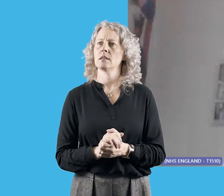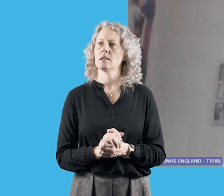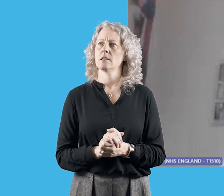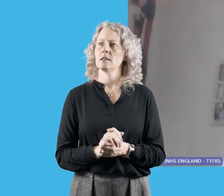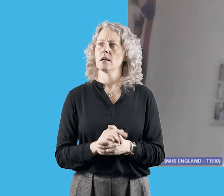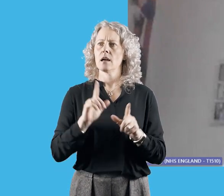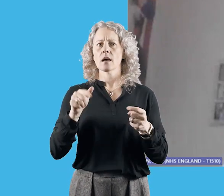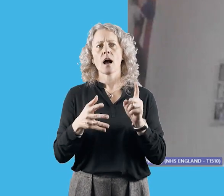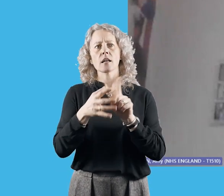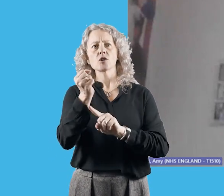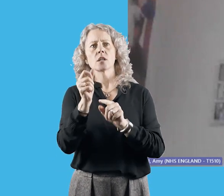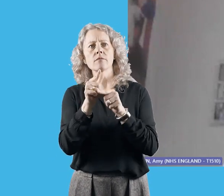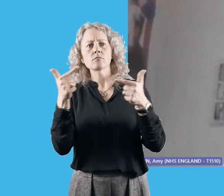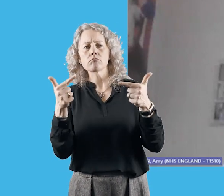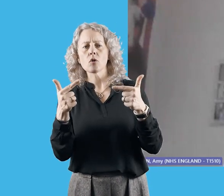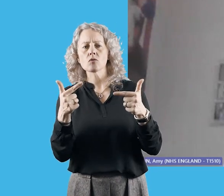I can't achieve as much as most people.